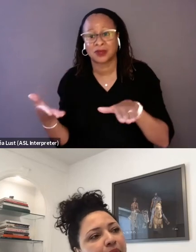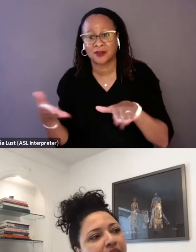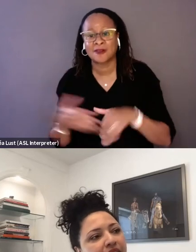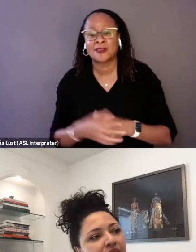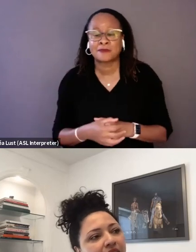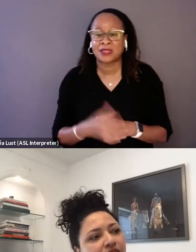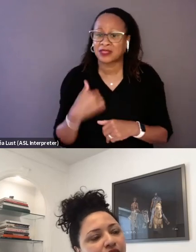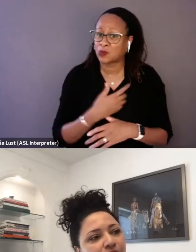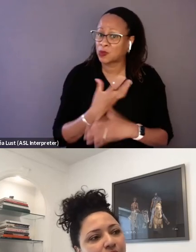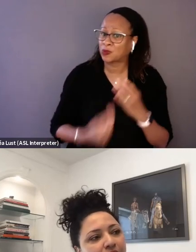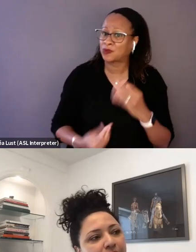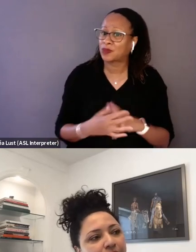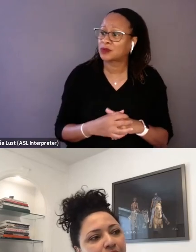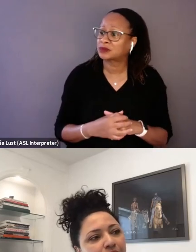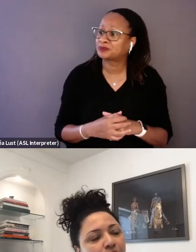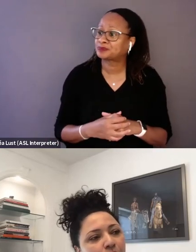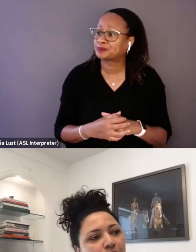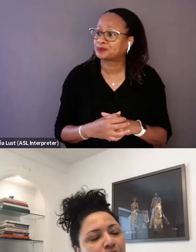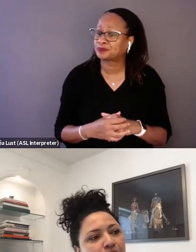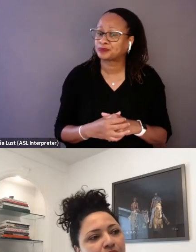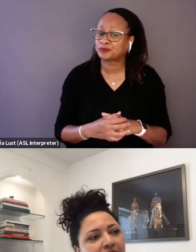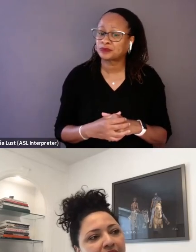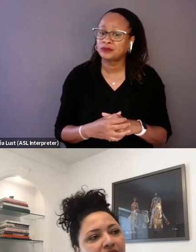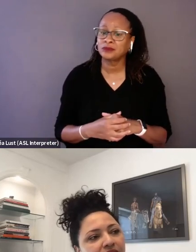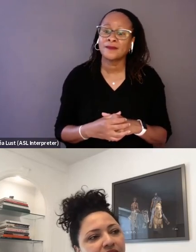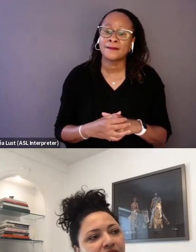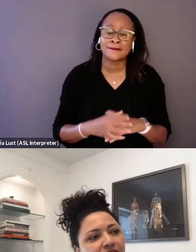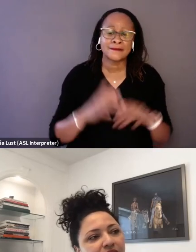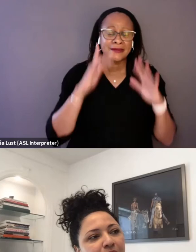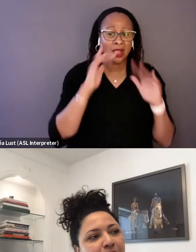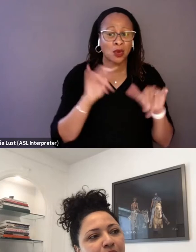But I also hope that people